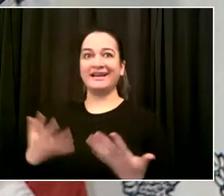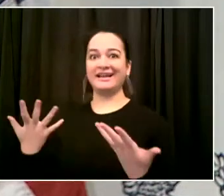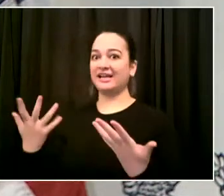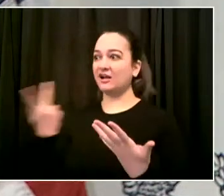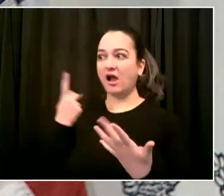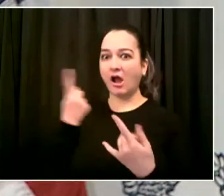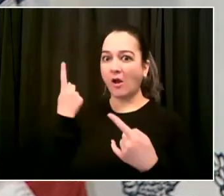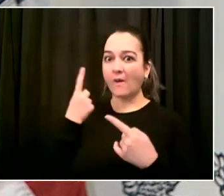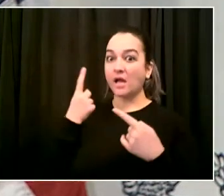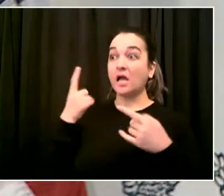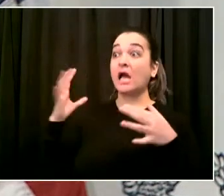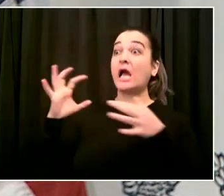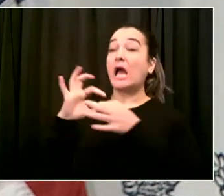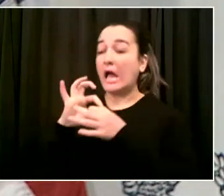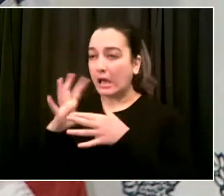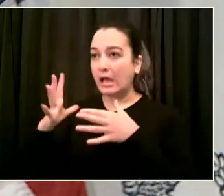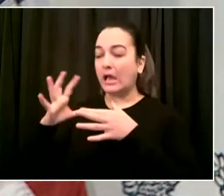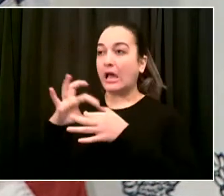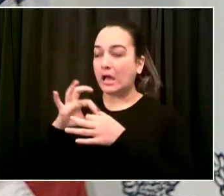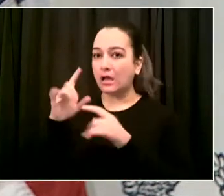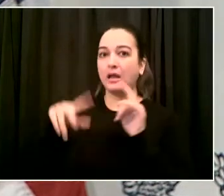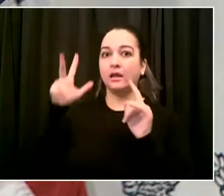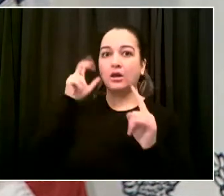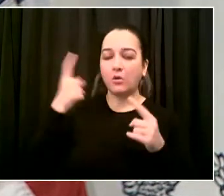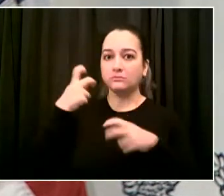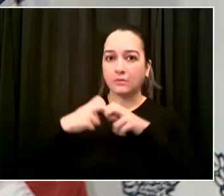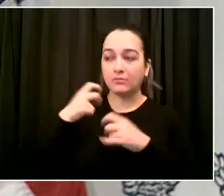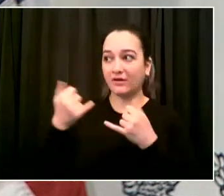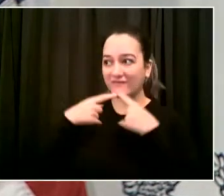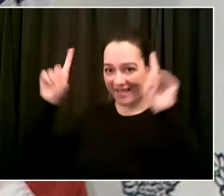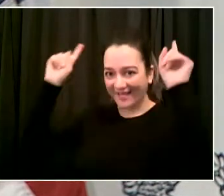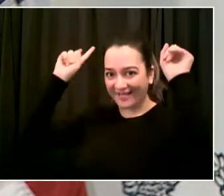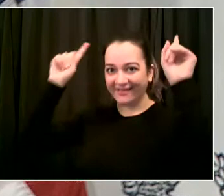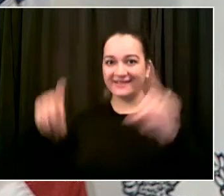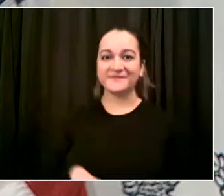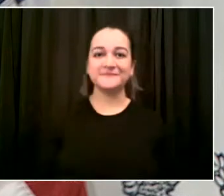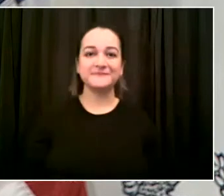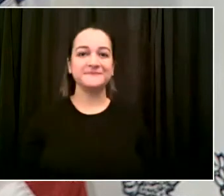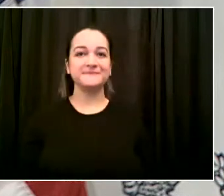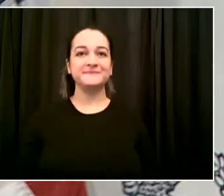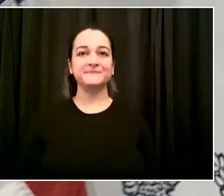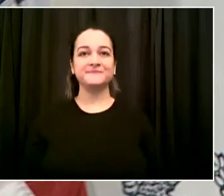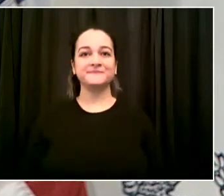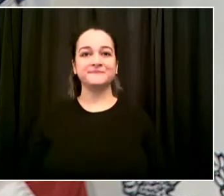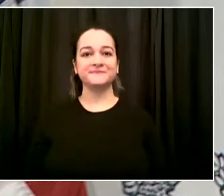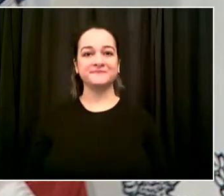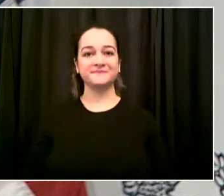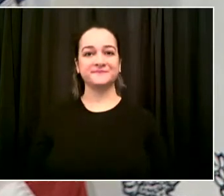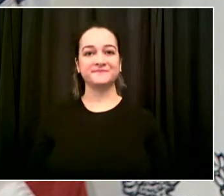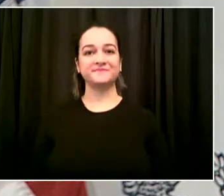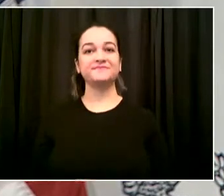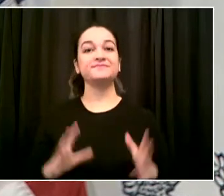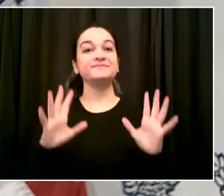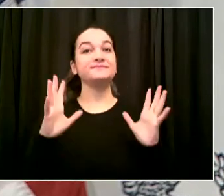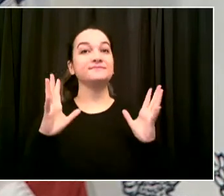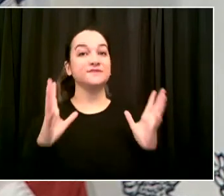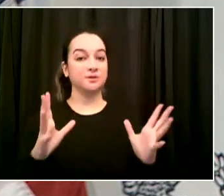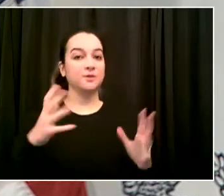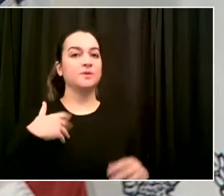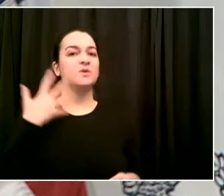BEEN? Reporter: I'M GLAD YOU CAN HEAR ME. I THINK IT'S A METAPHOR, WE